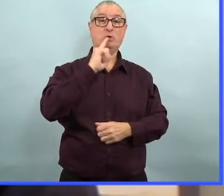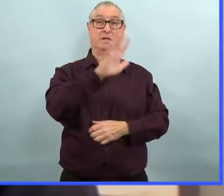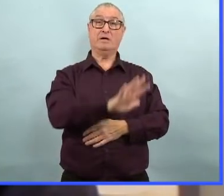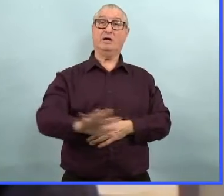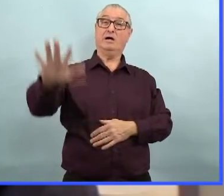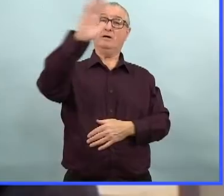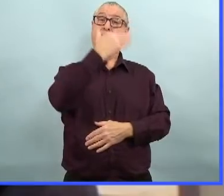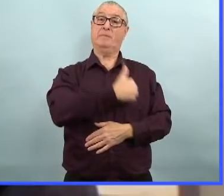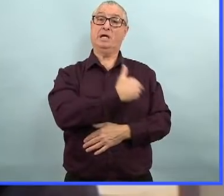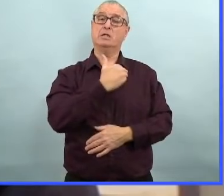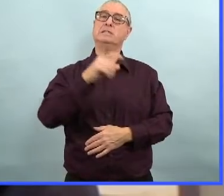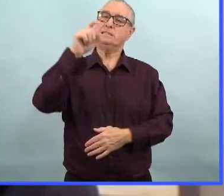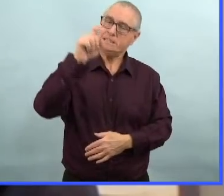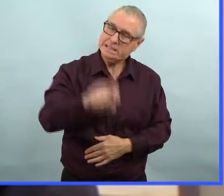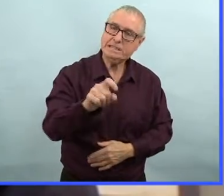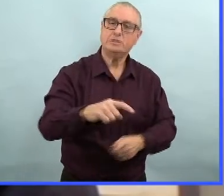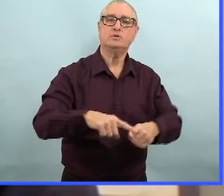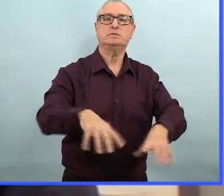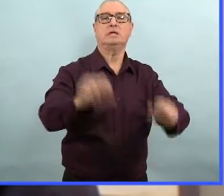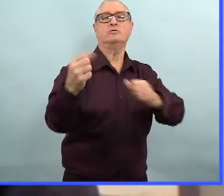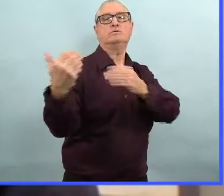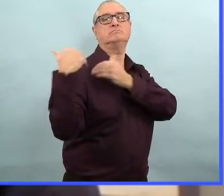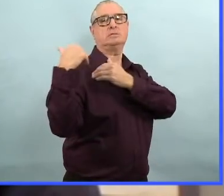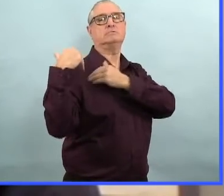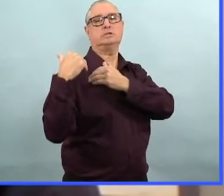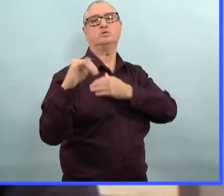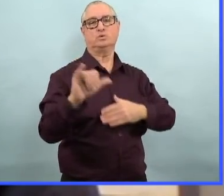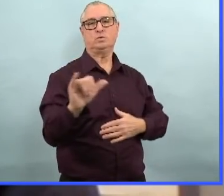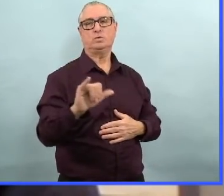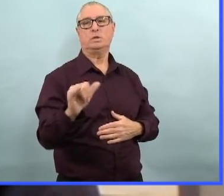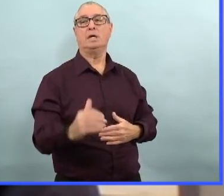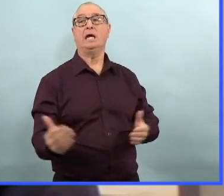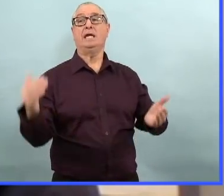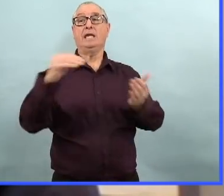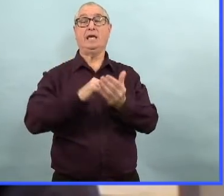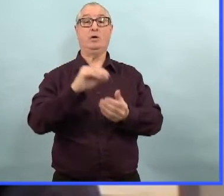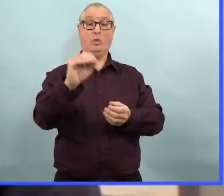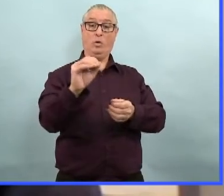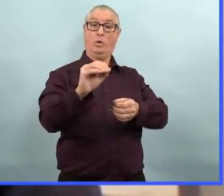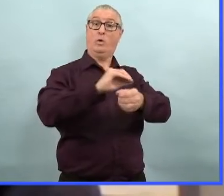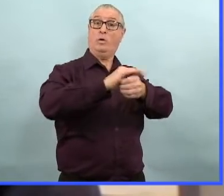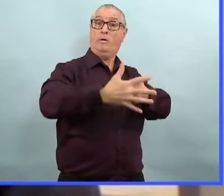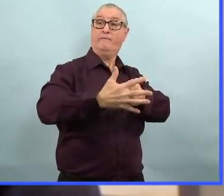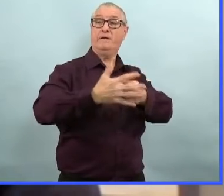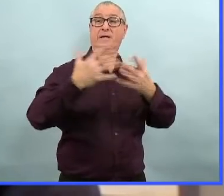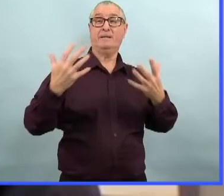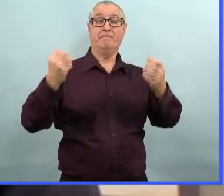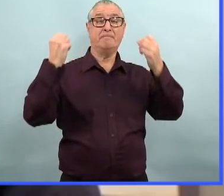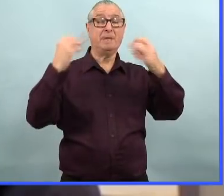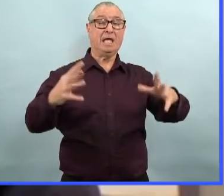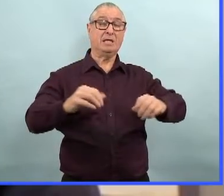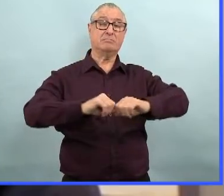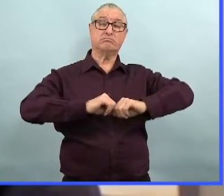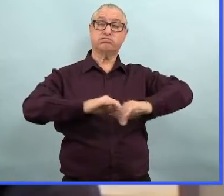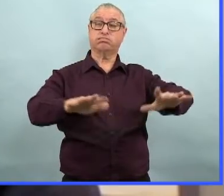with how infectious omicron is like we said we may have to pivot further so it's a real um difficult